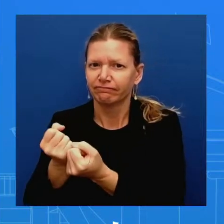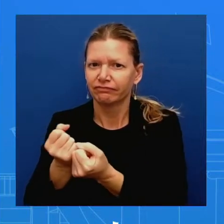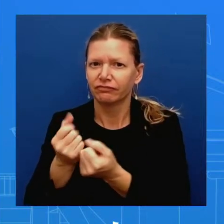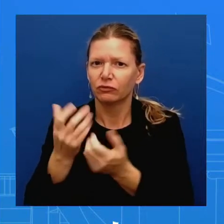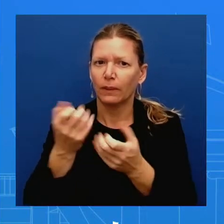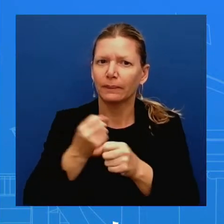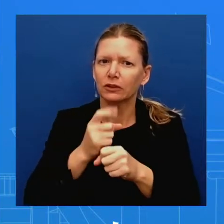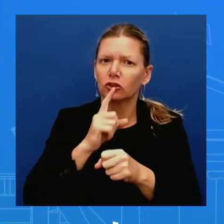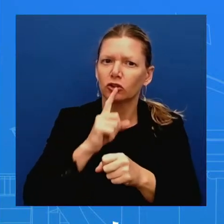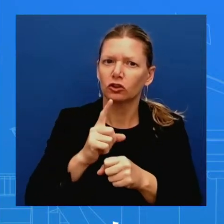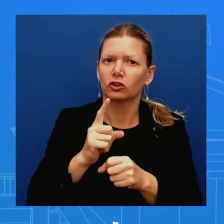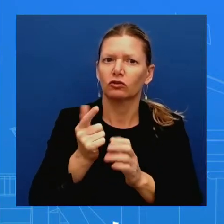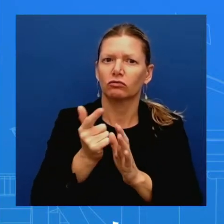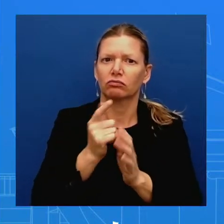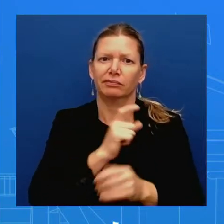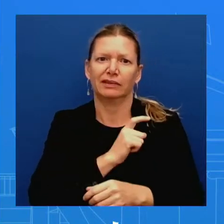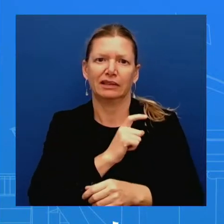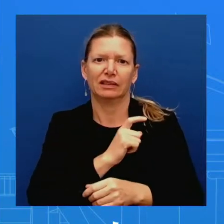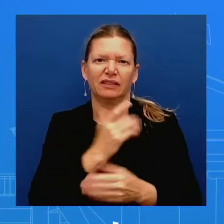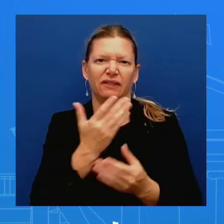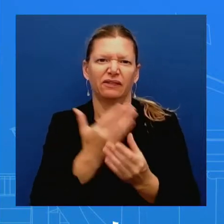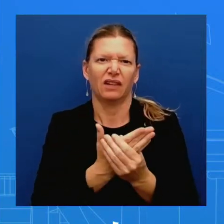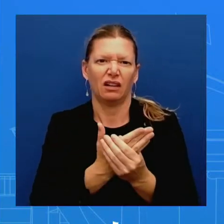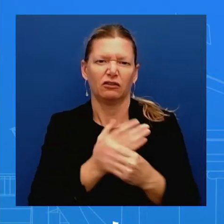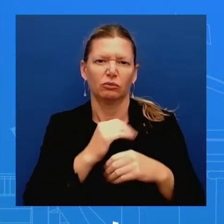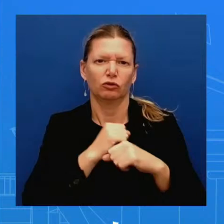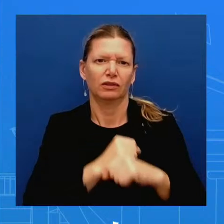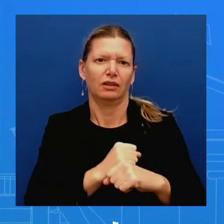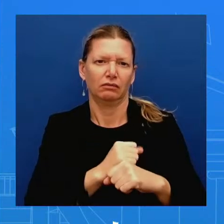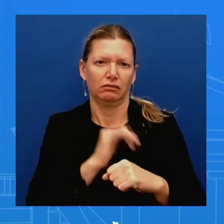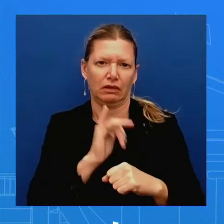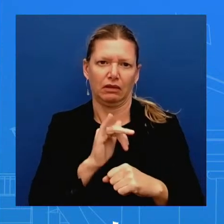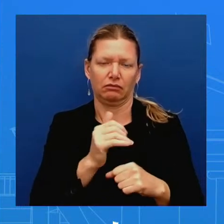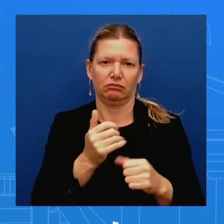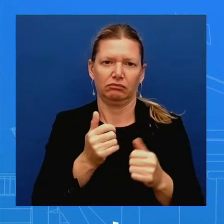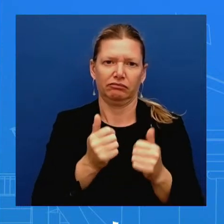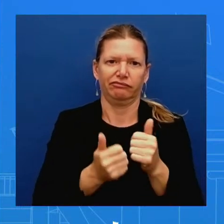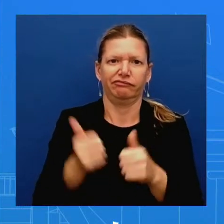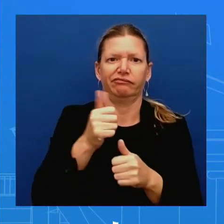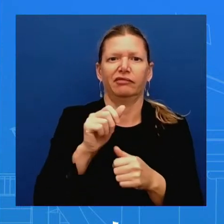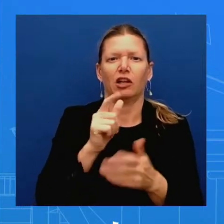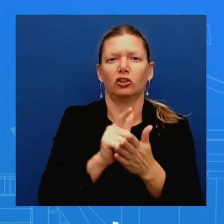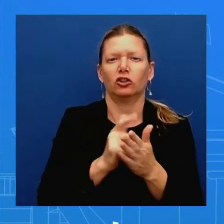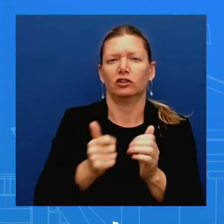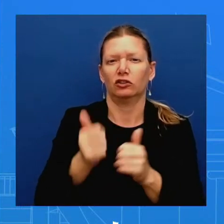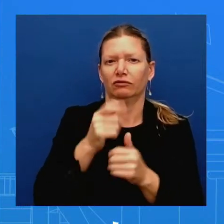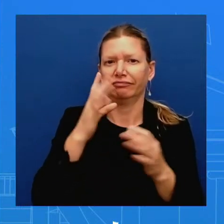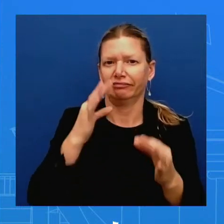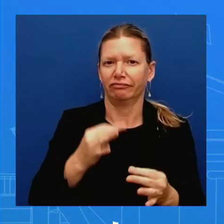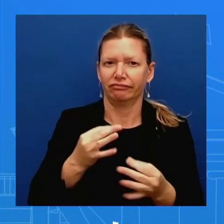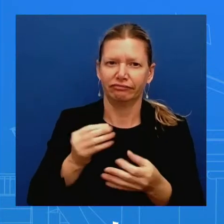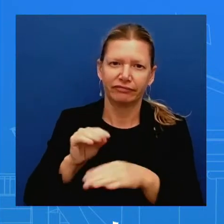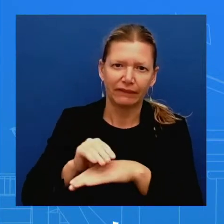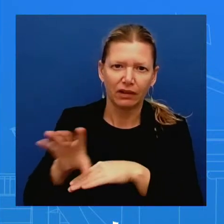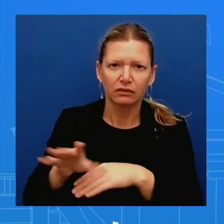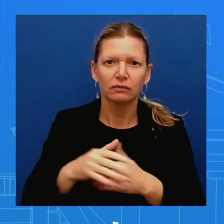the recording, the audio, could be politically harmful since that point was also raised in the letter? Ms. Jean-Pierre: So, I can't -- I don't want to get into --